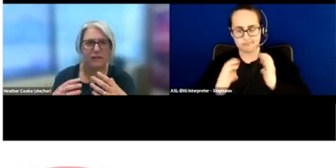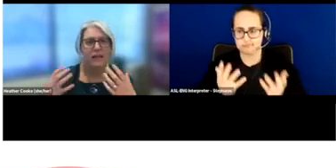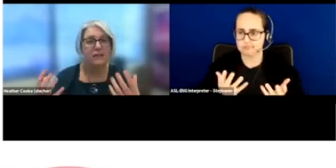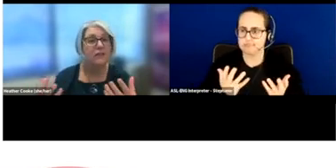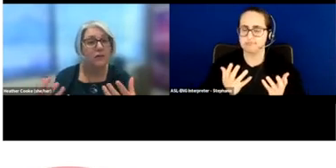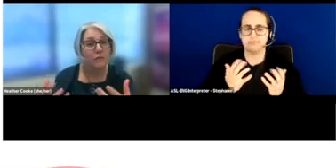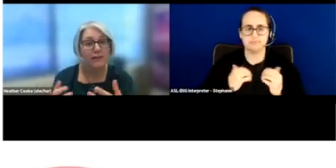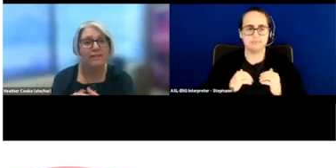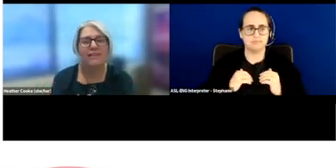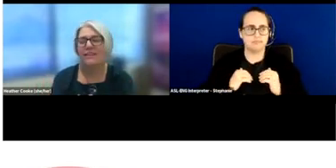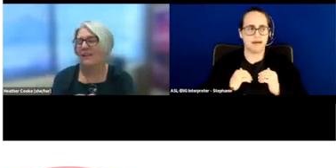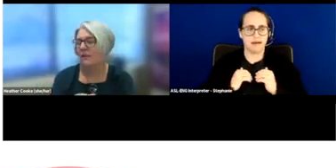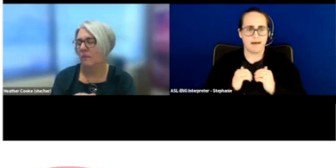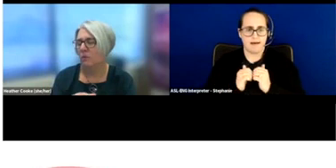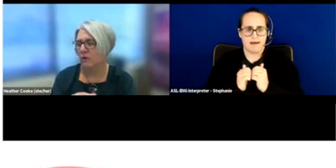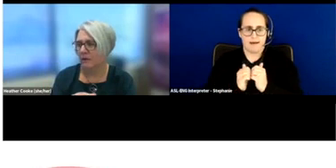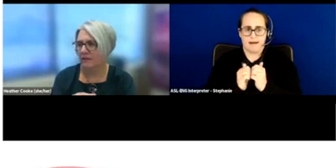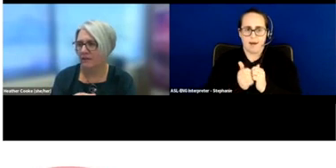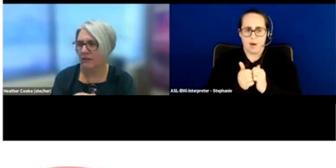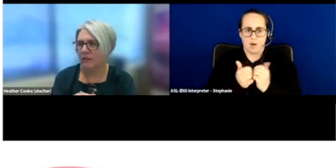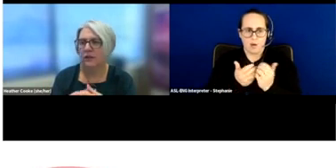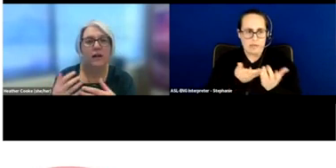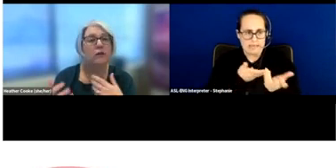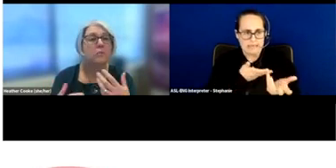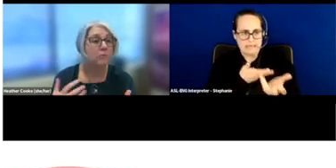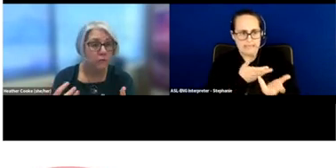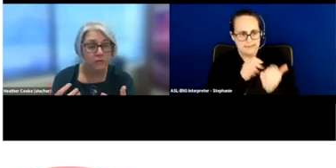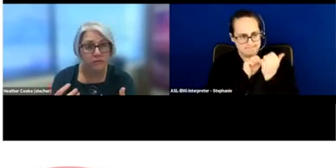incivility or how to promote civility within a workplace. And